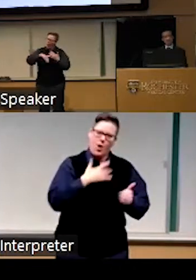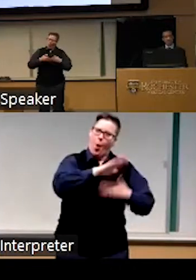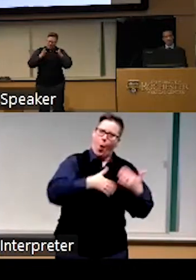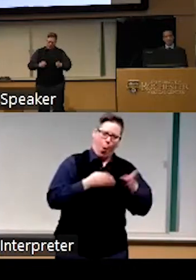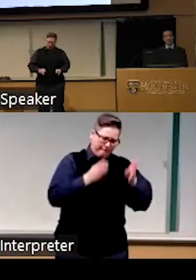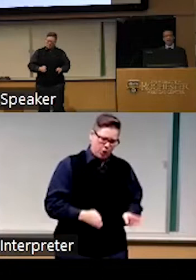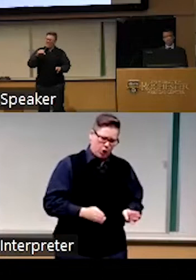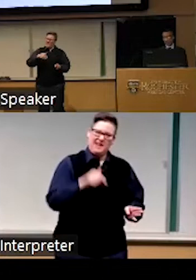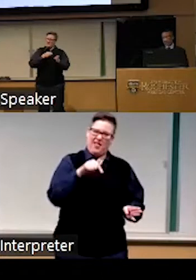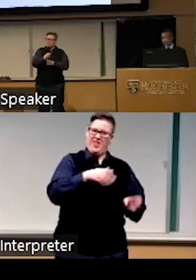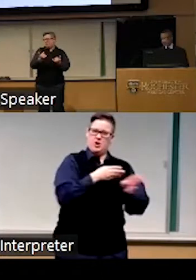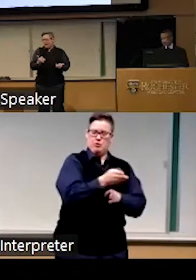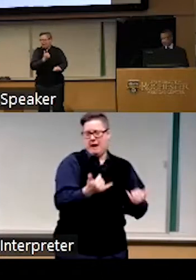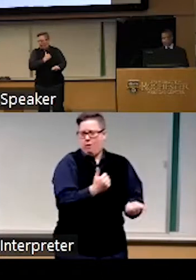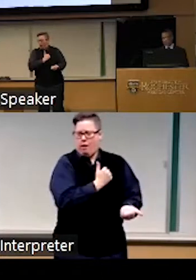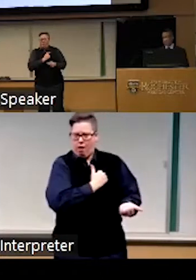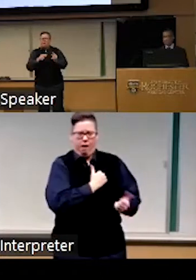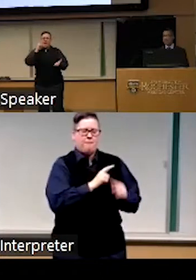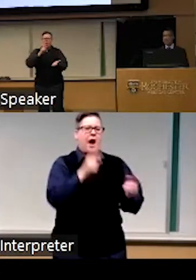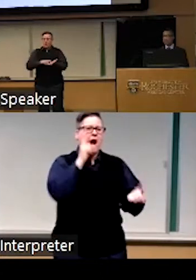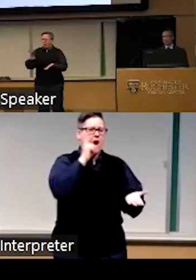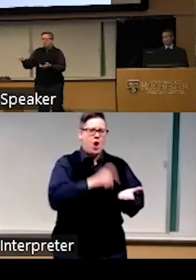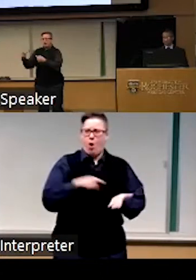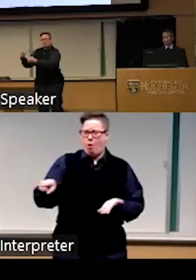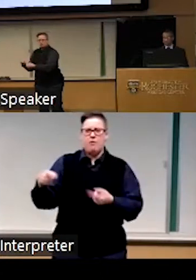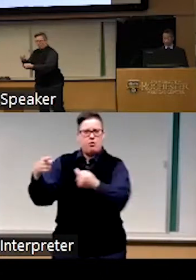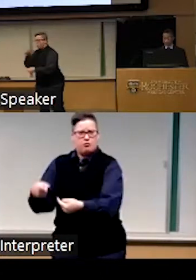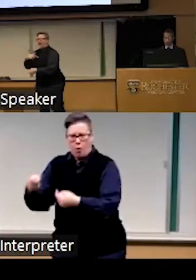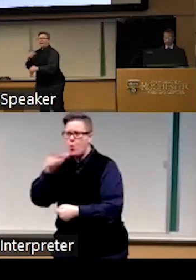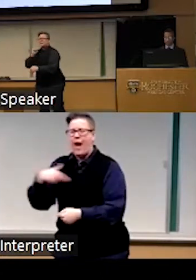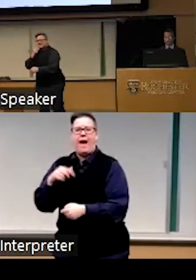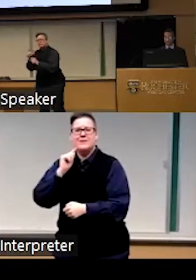love I saw those same struggles and the people with serious and persistent mental illness